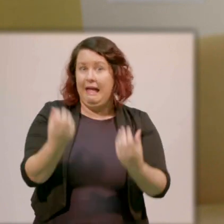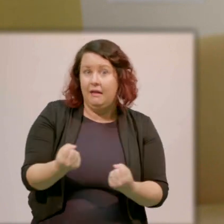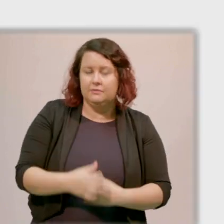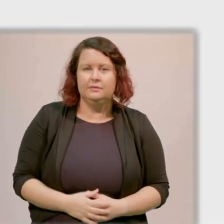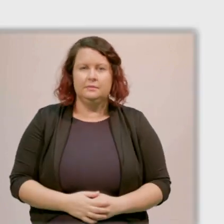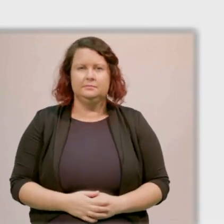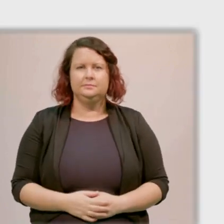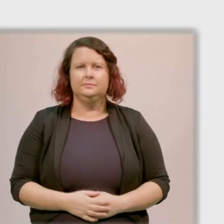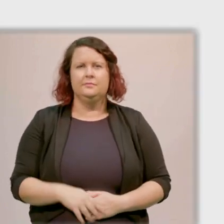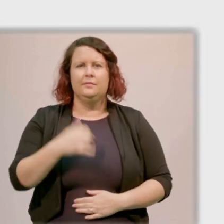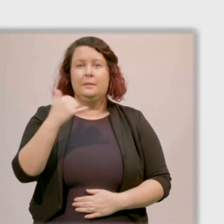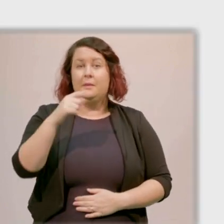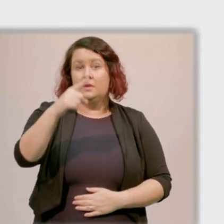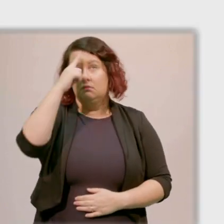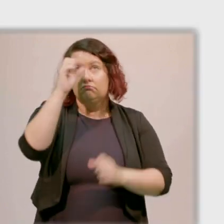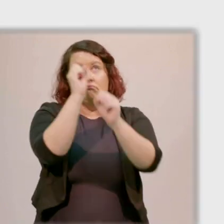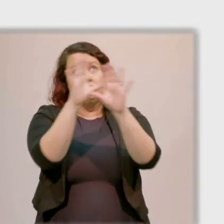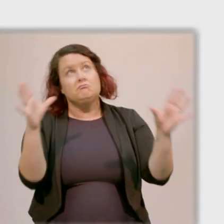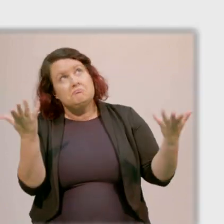You may have thought of a whole range of different texts,